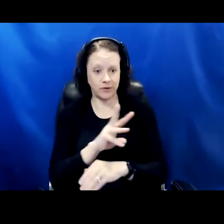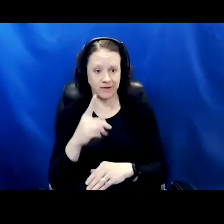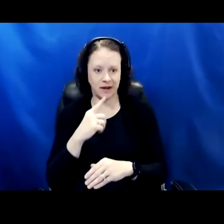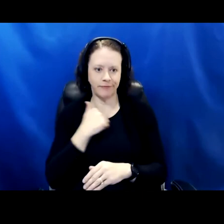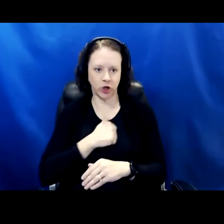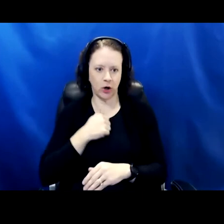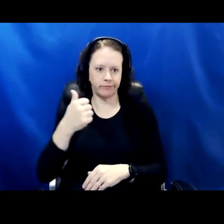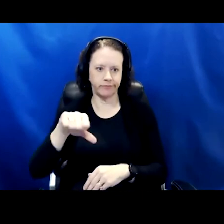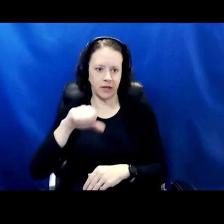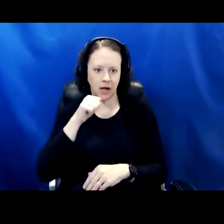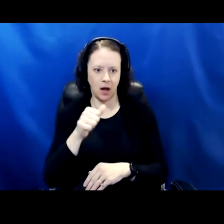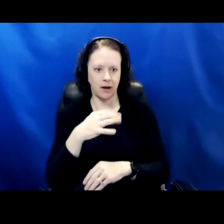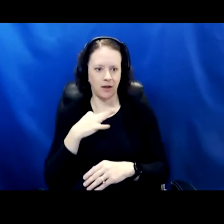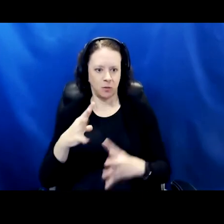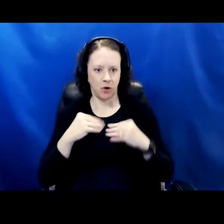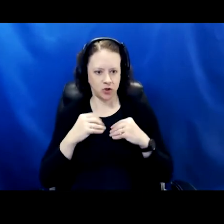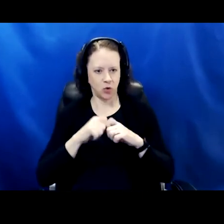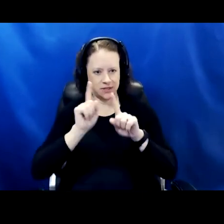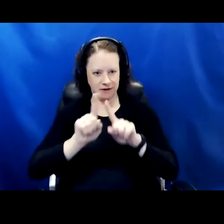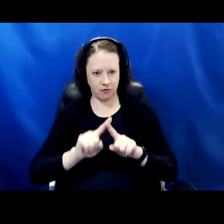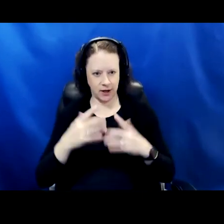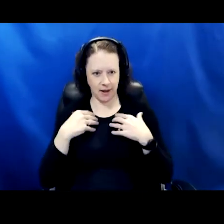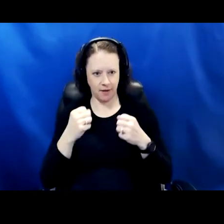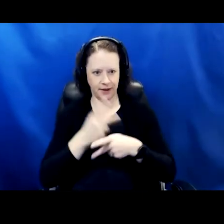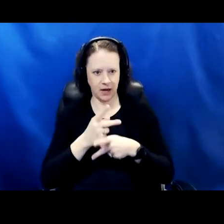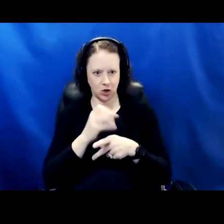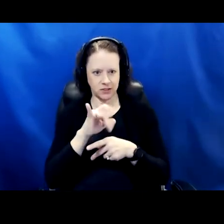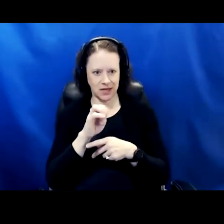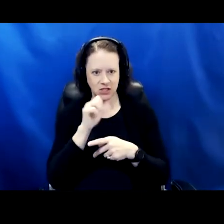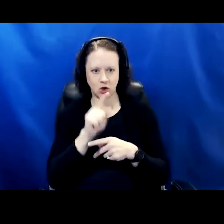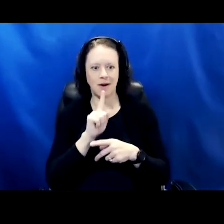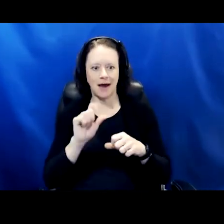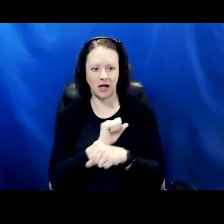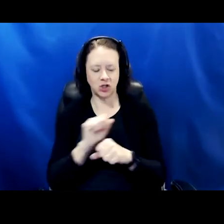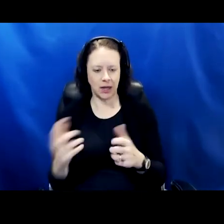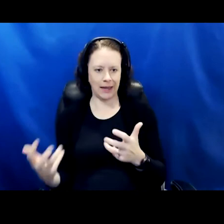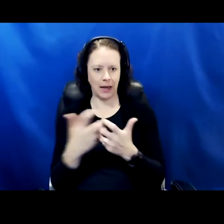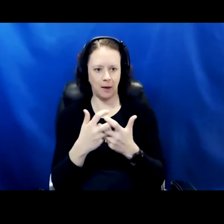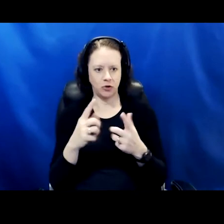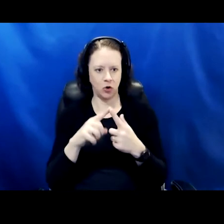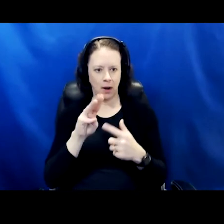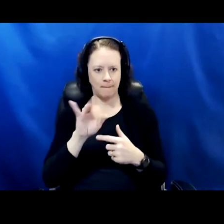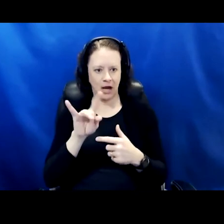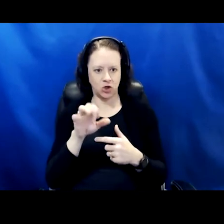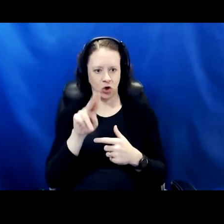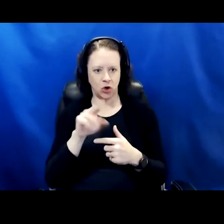different health care sites may not actually link up to My Turn and the sort of eligibility codes.